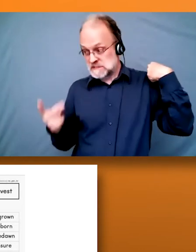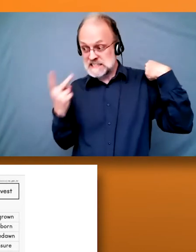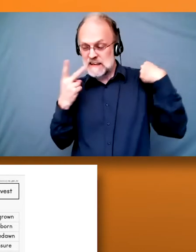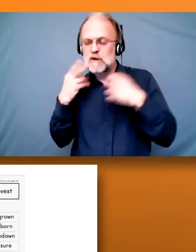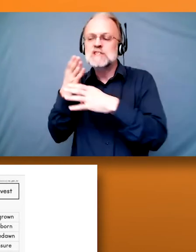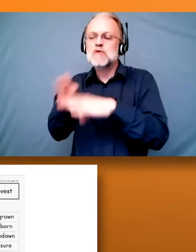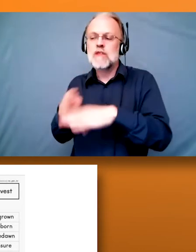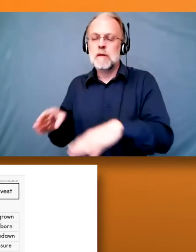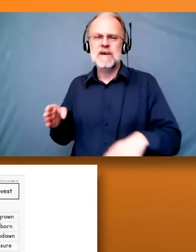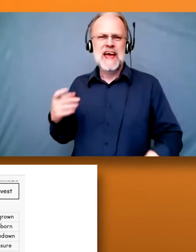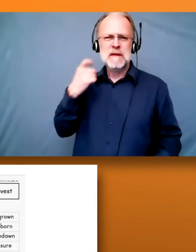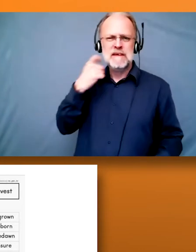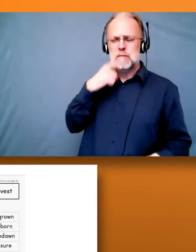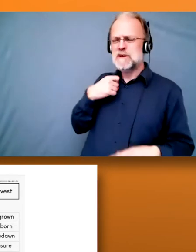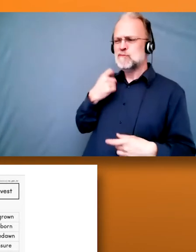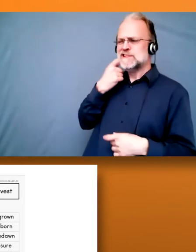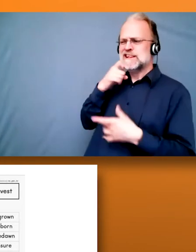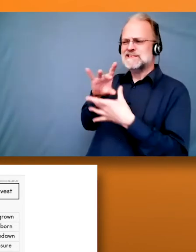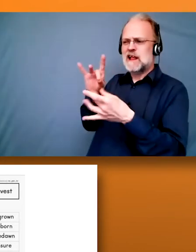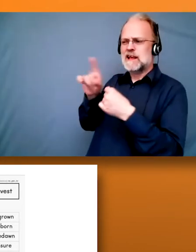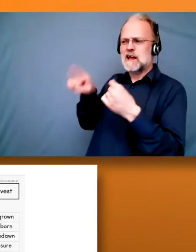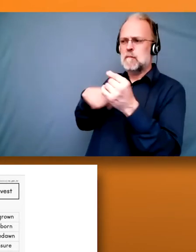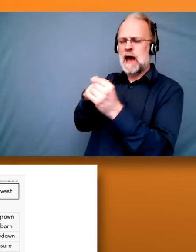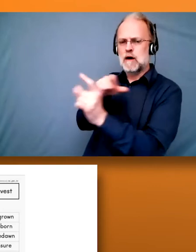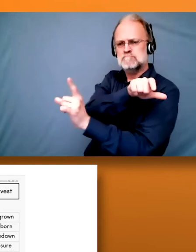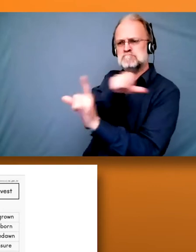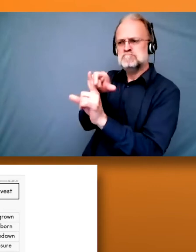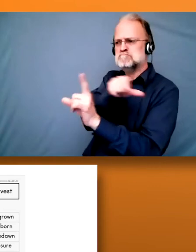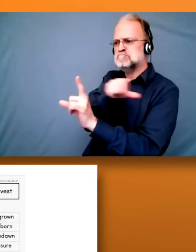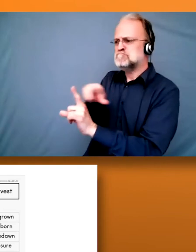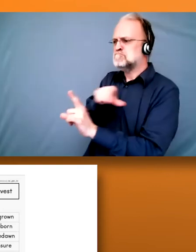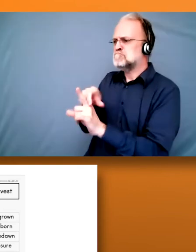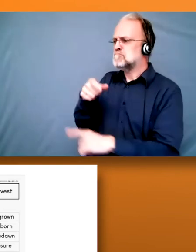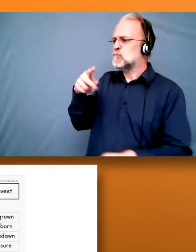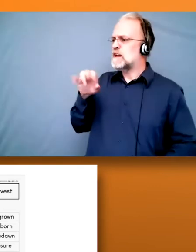especially if you've been talking about these 3 prefixes.